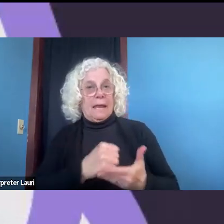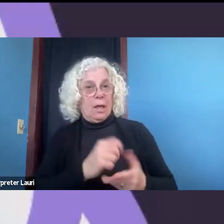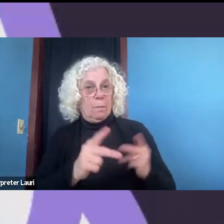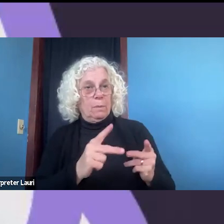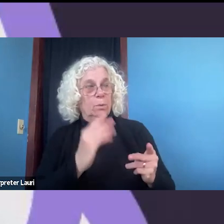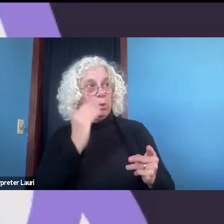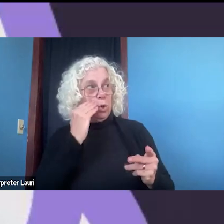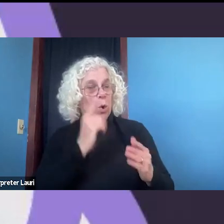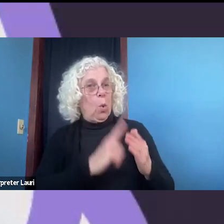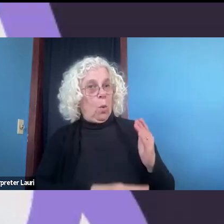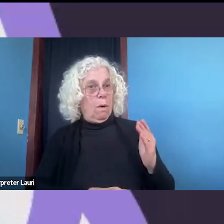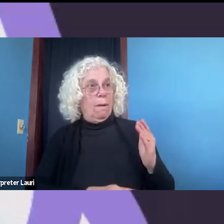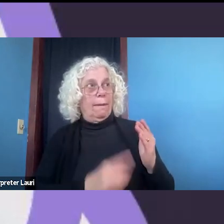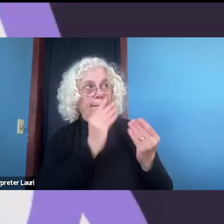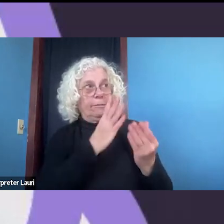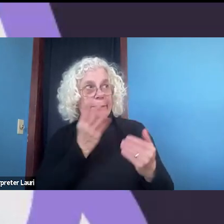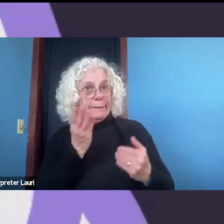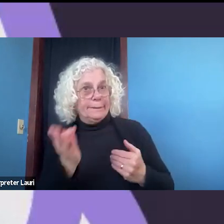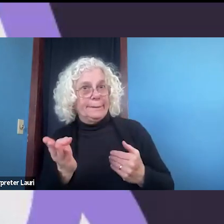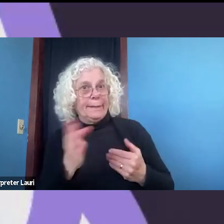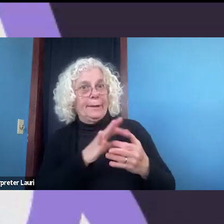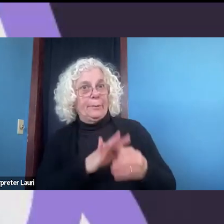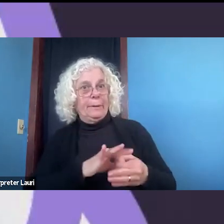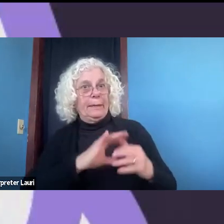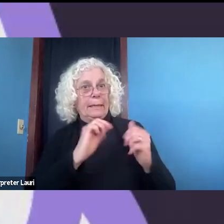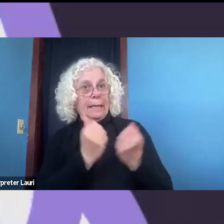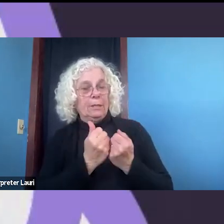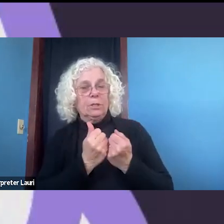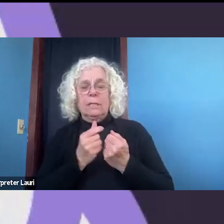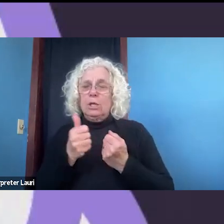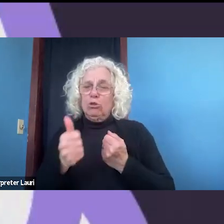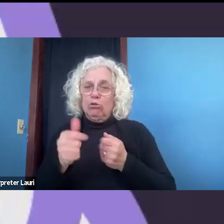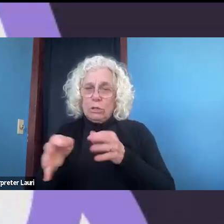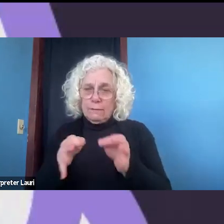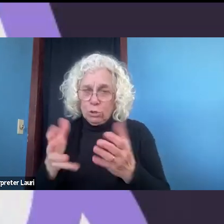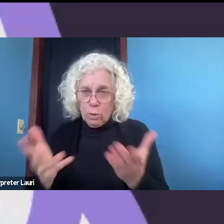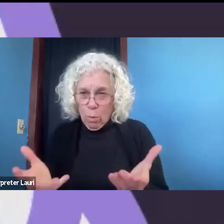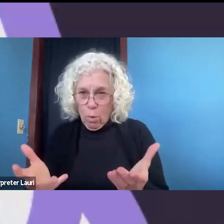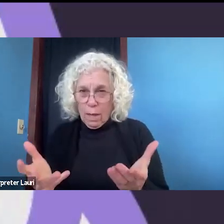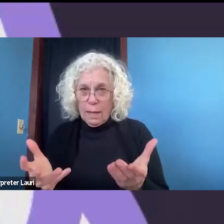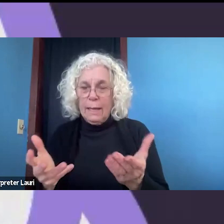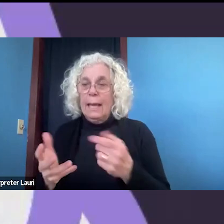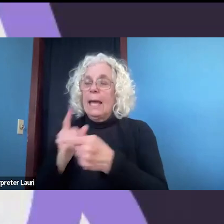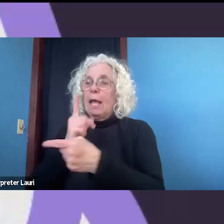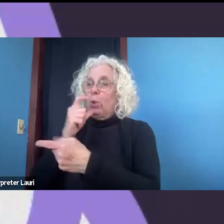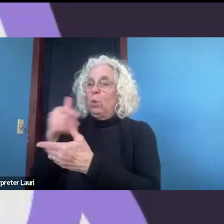information on local arts agencies, how they define themselves, and discovering potentially new look art agencies across the country.